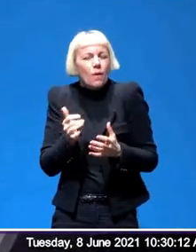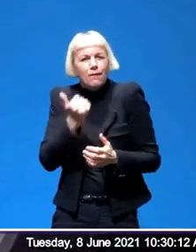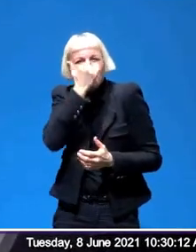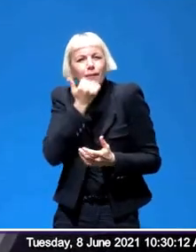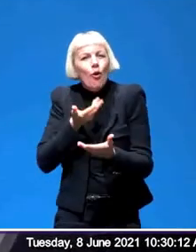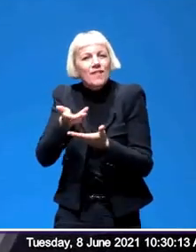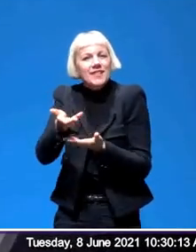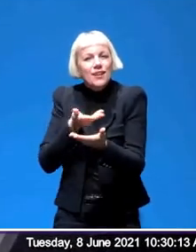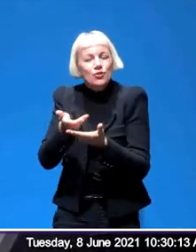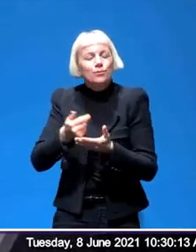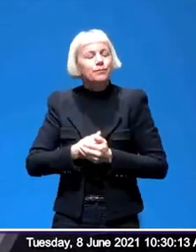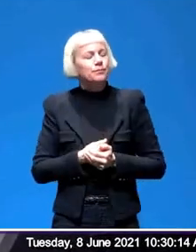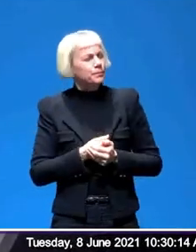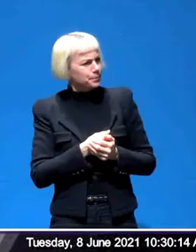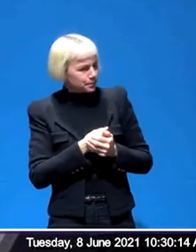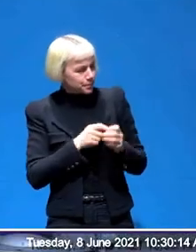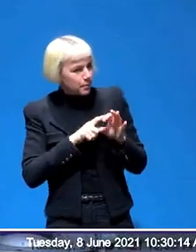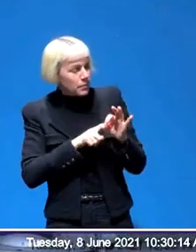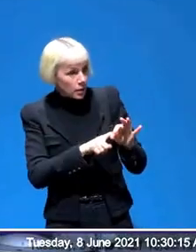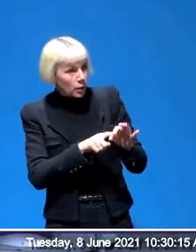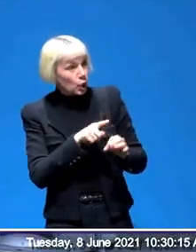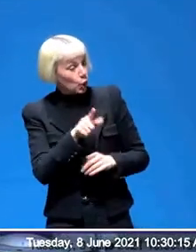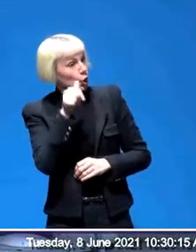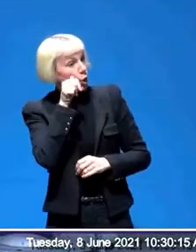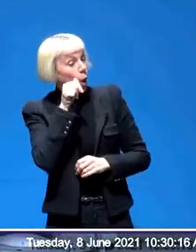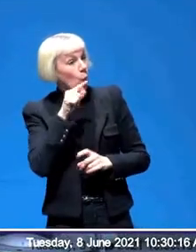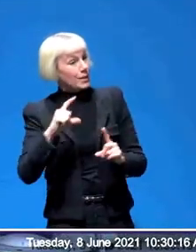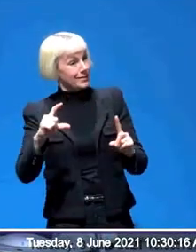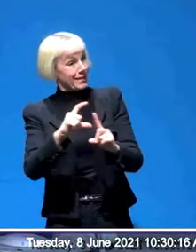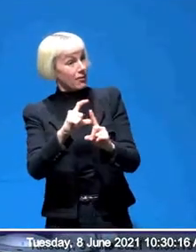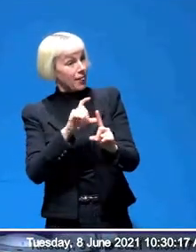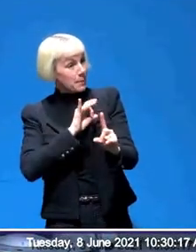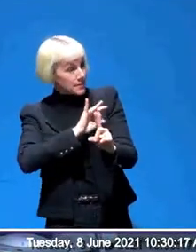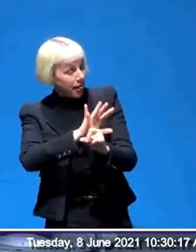Do you know whether, in terms of Daniel himself, there was ever